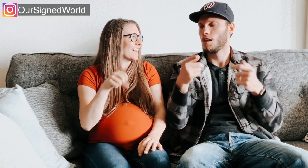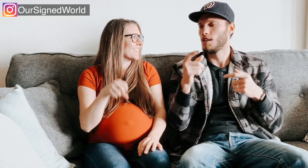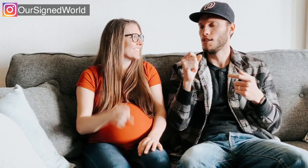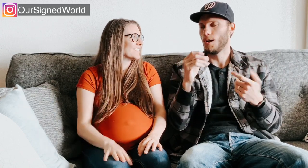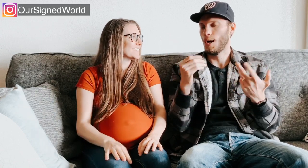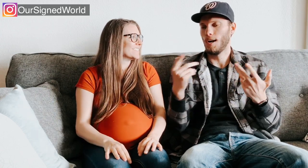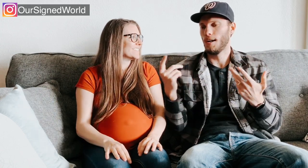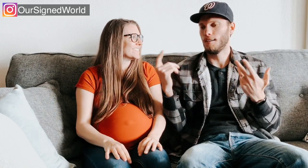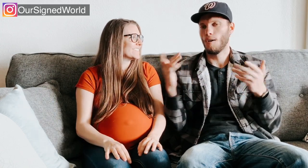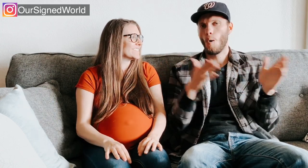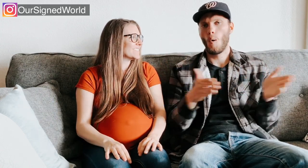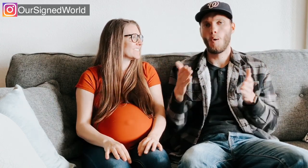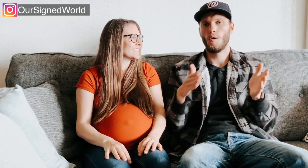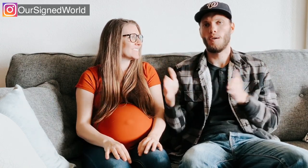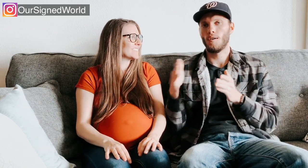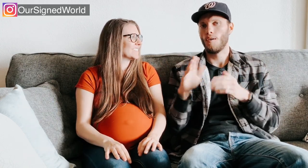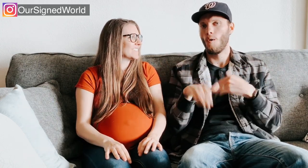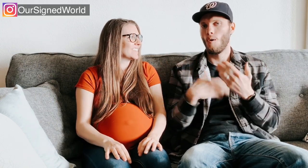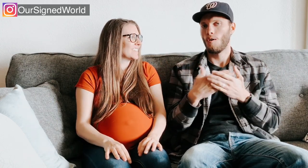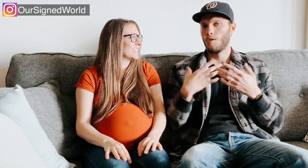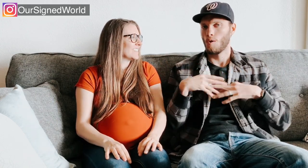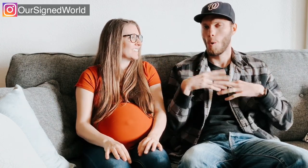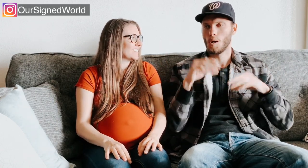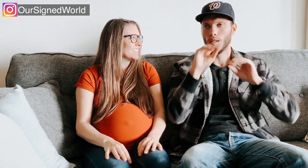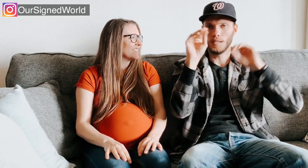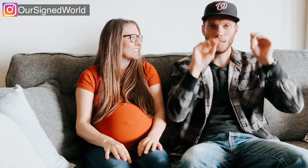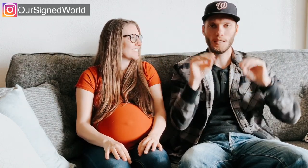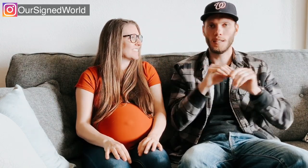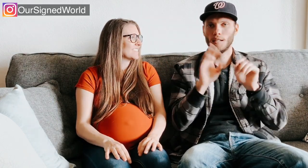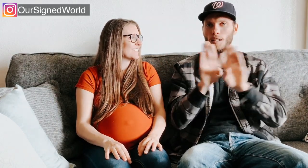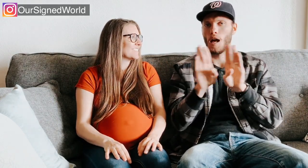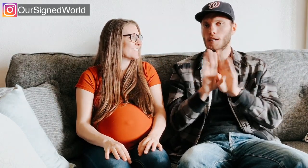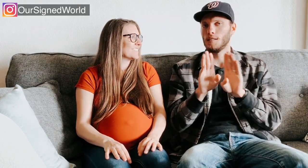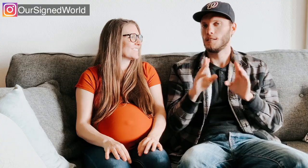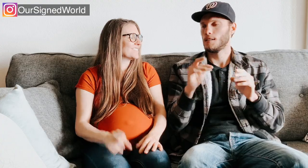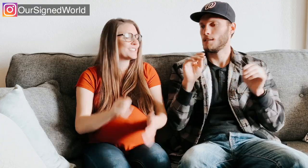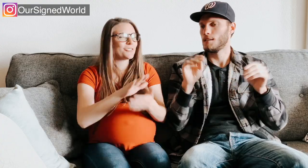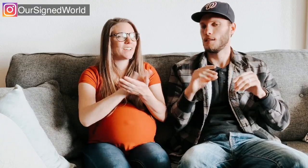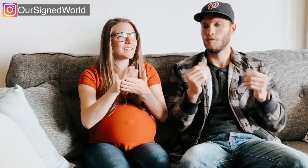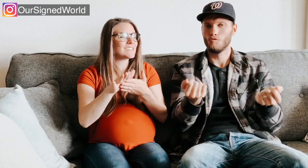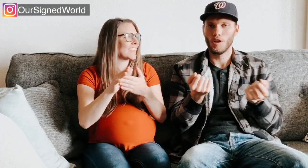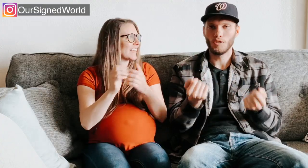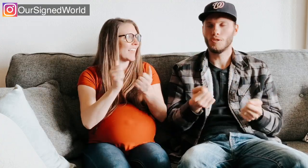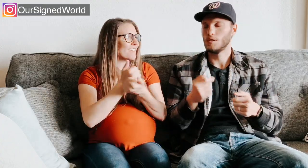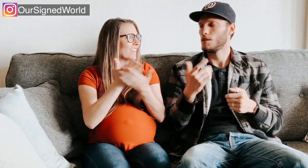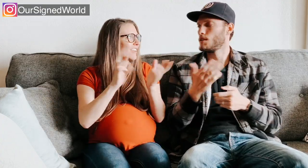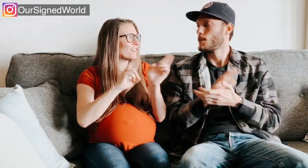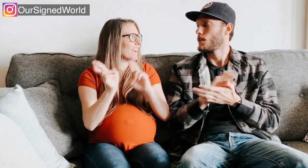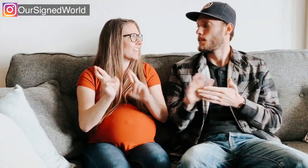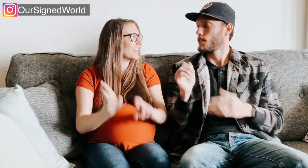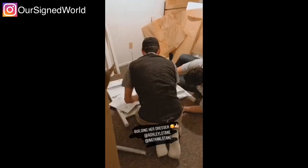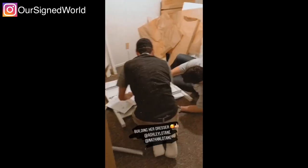So they organized all of that and set it up in the closet and dresser. So nice to get everything ready.